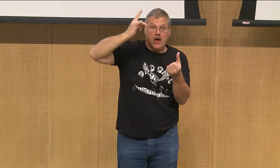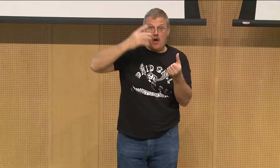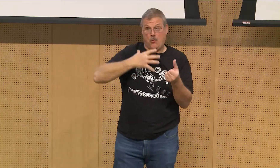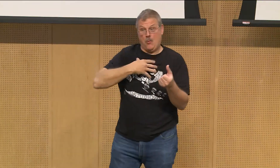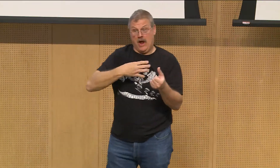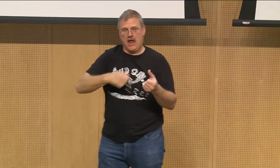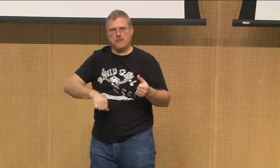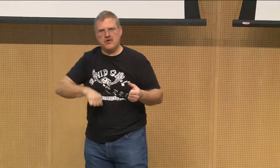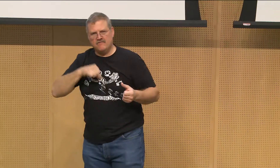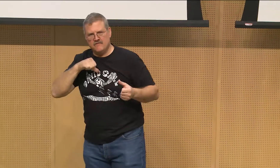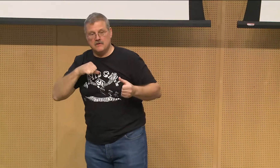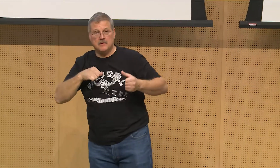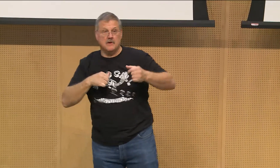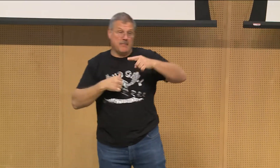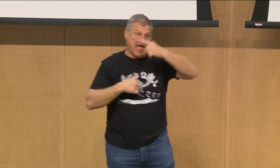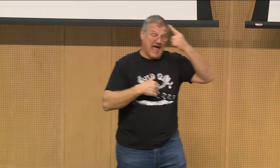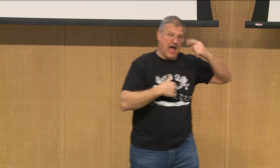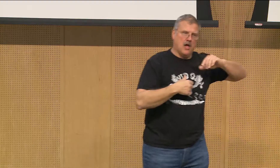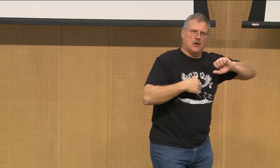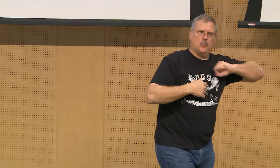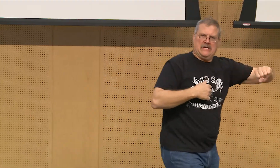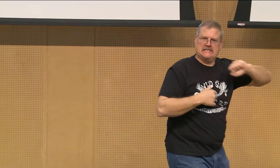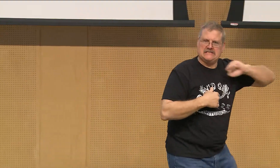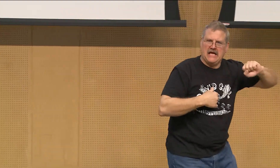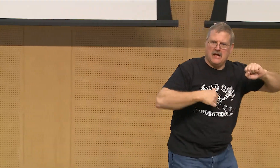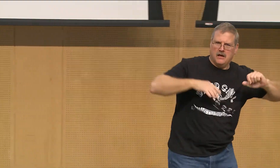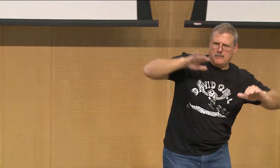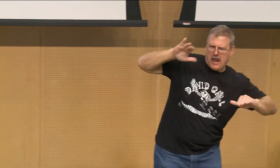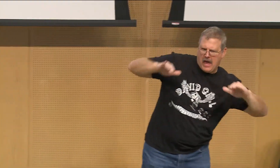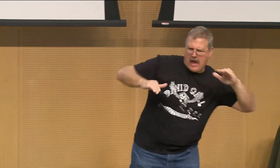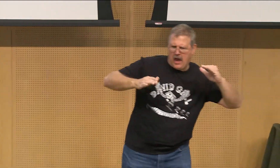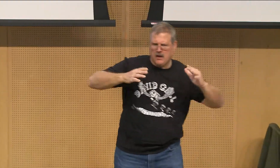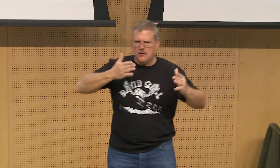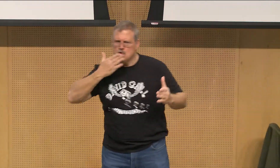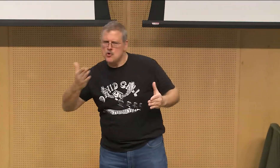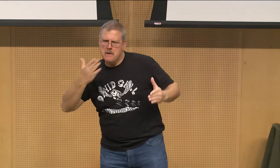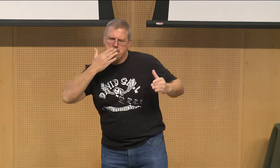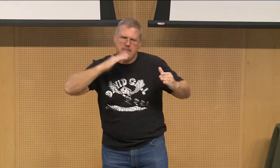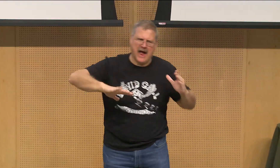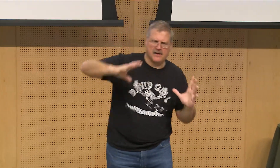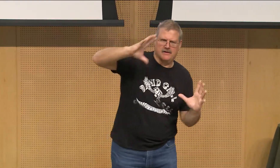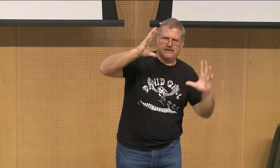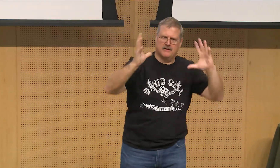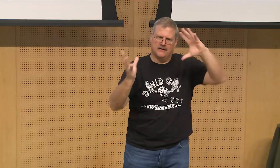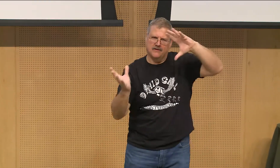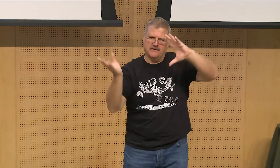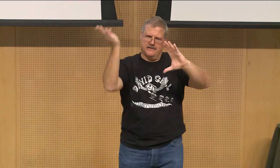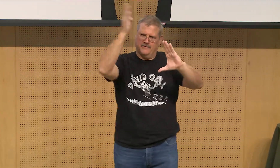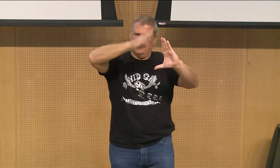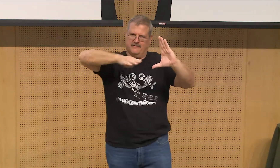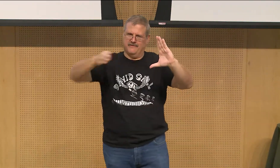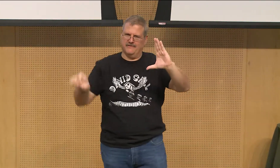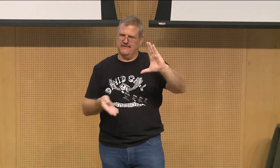White is pride. Black is resistance, so there's good and bad, yin and yang, a balance within this piece.